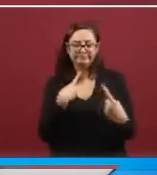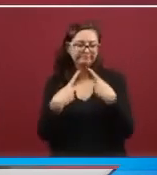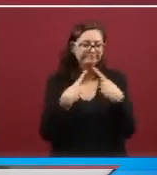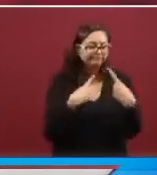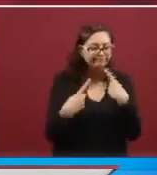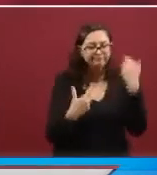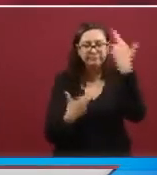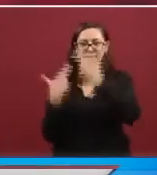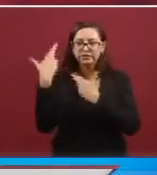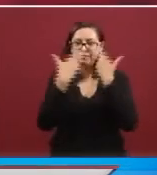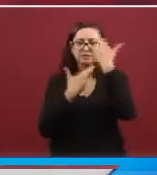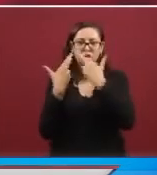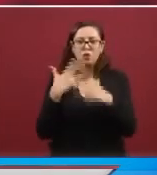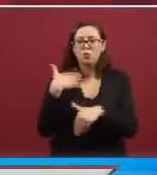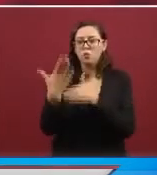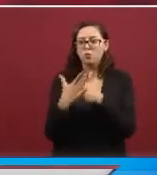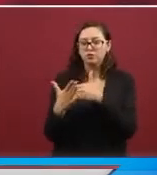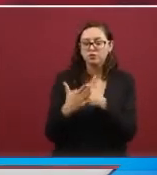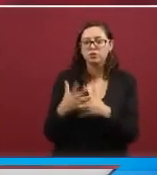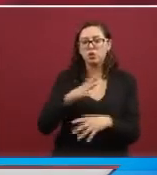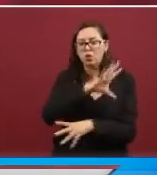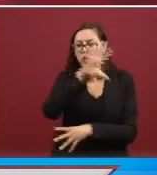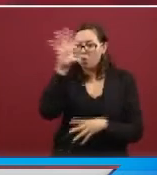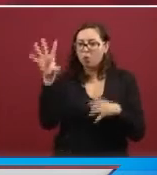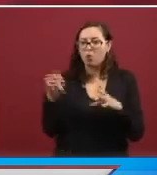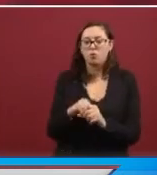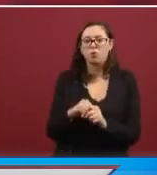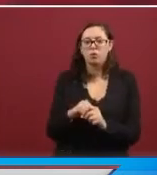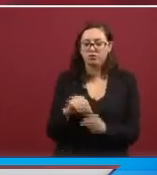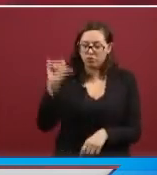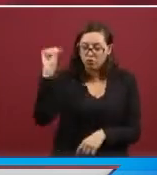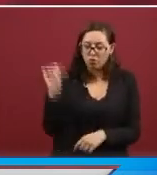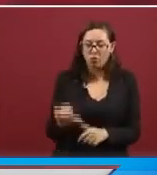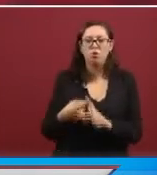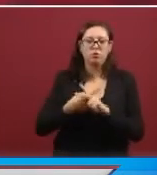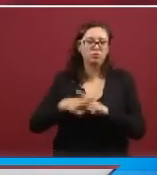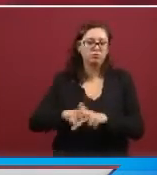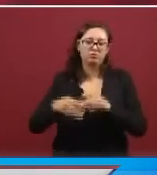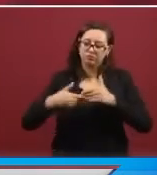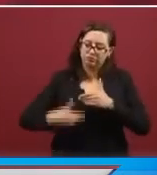Finally, yesterday there was contact with Guatemala, Honduras and El Salvador and the working table was established